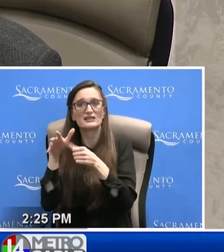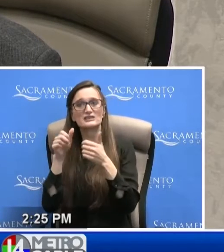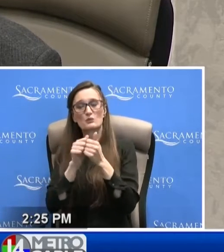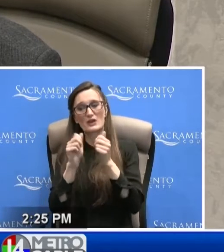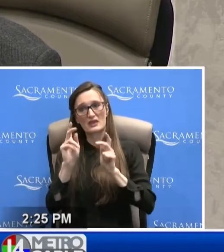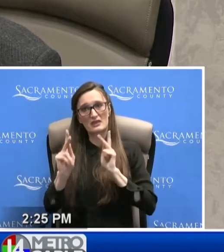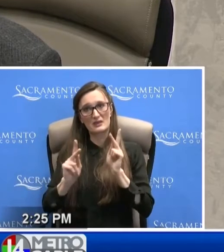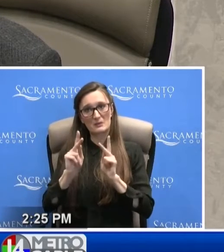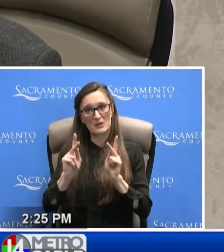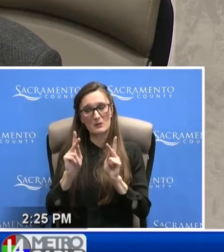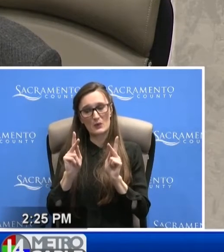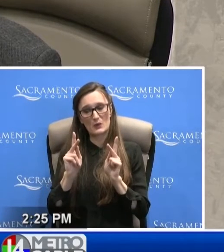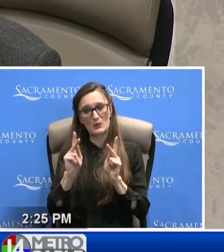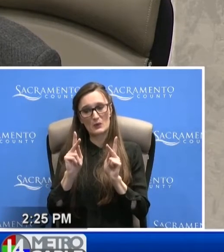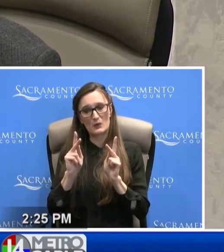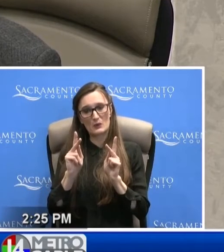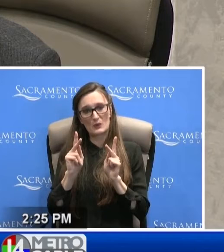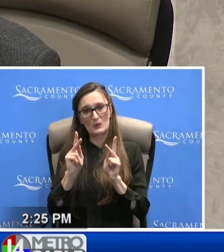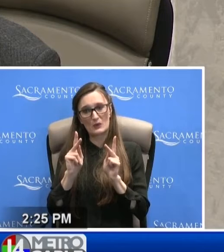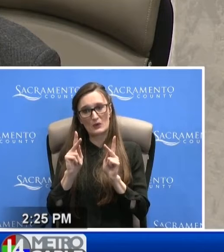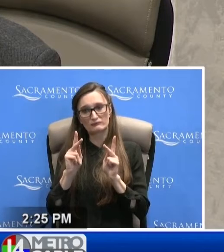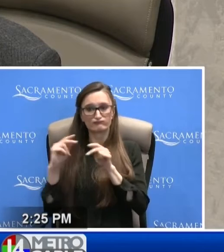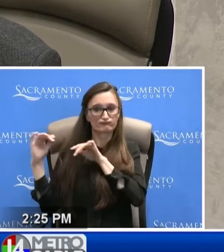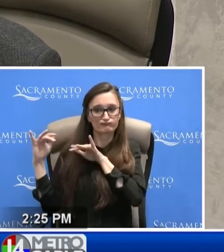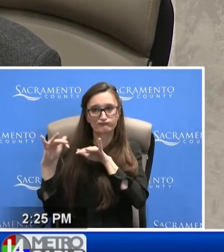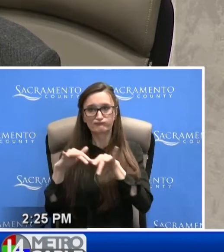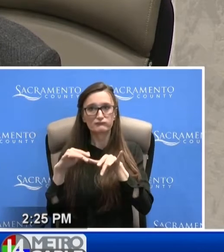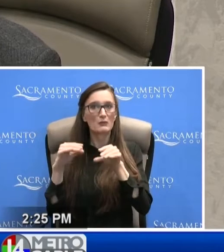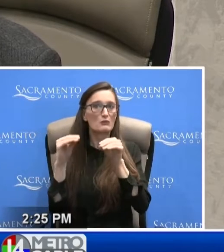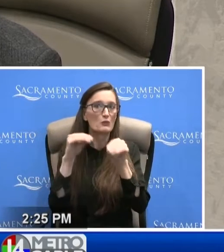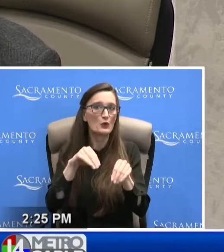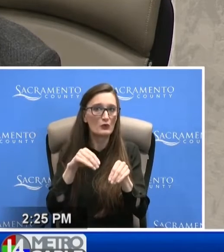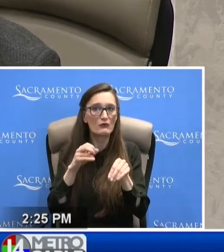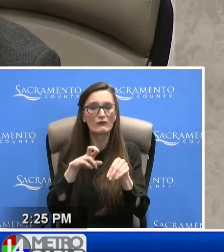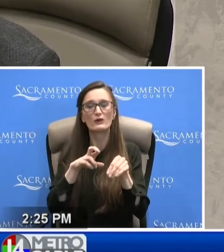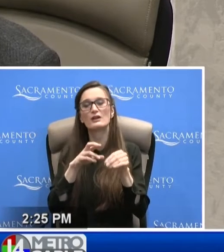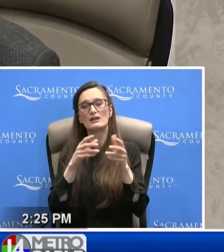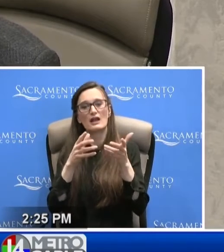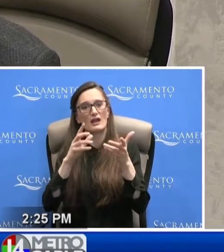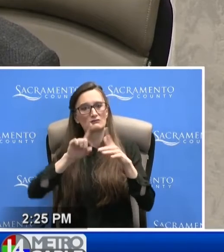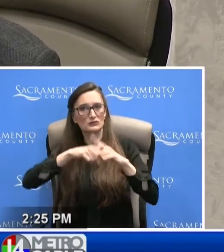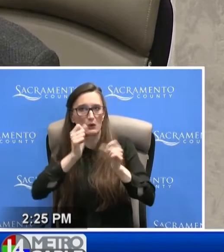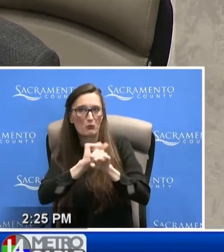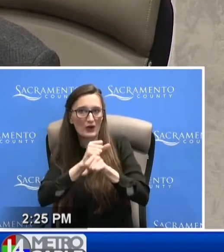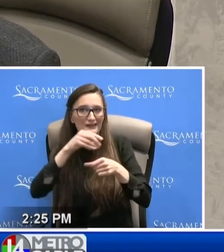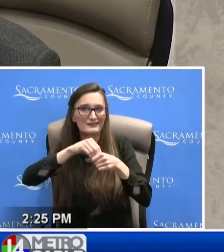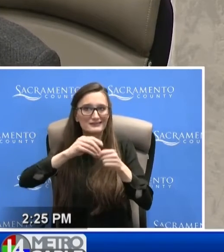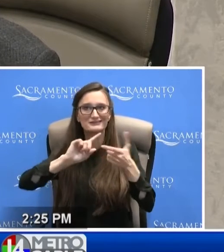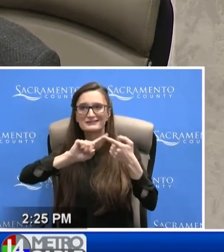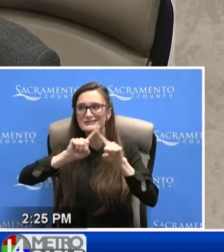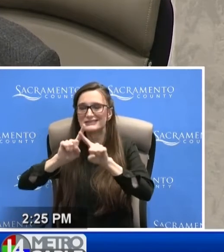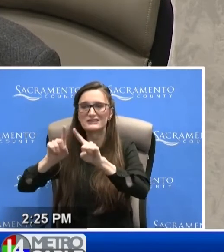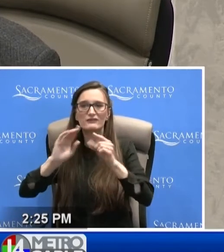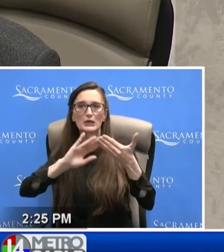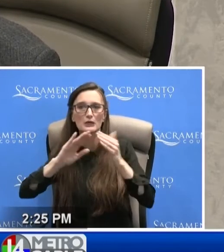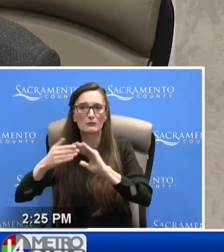establishing and working in neighborhoods and communities and so forth, that trust will be